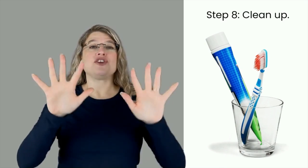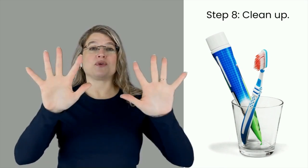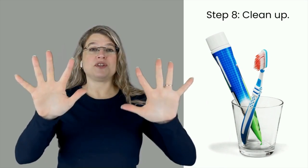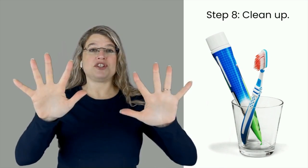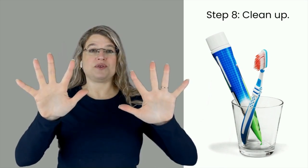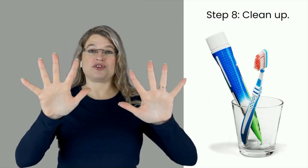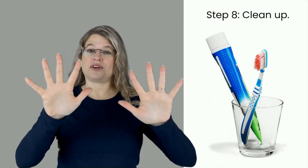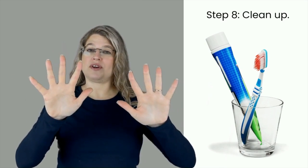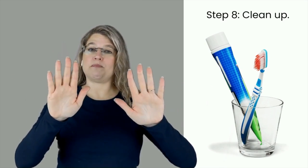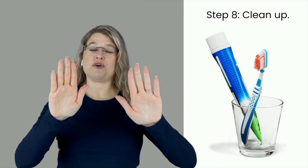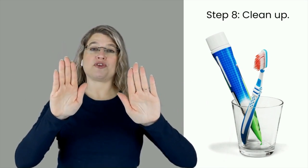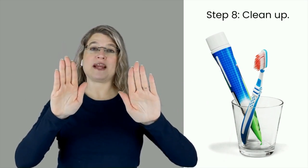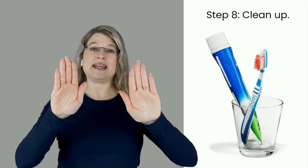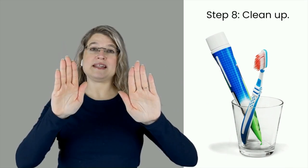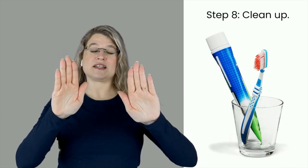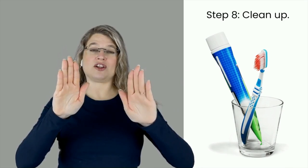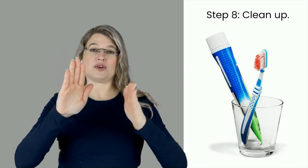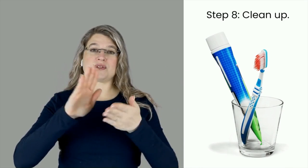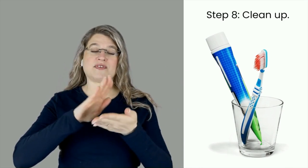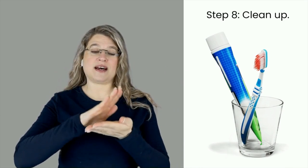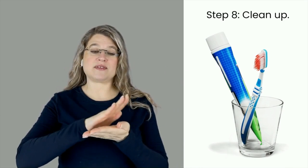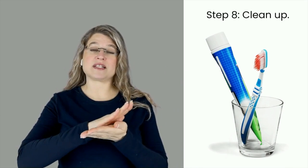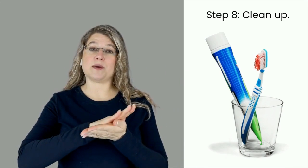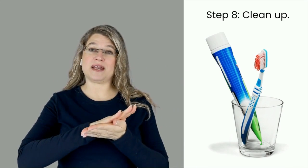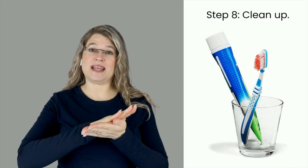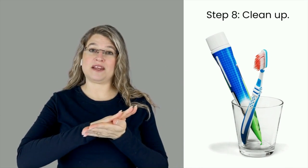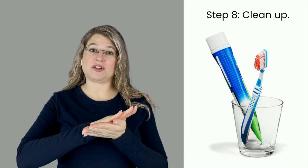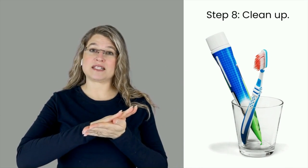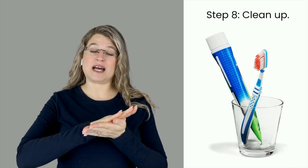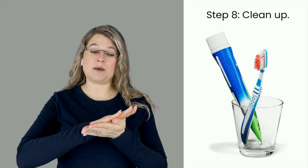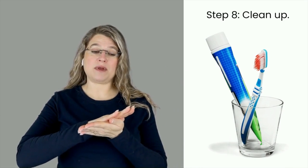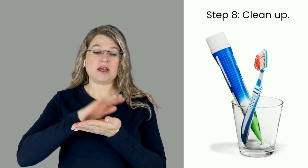You're going to use your both your hands and closed fives, dominant hand on top,